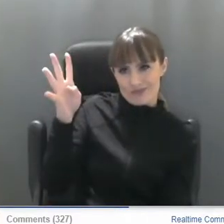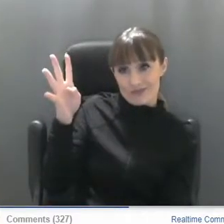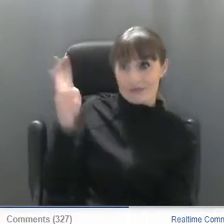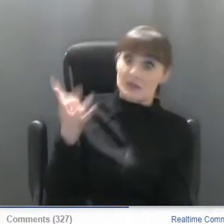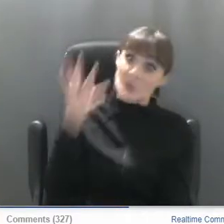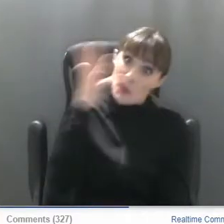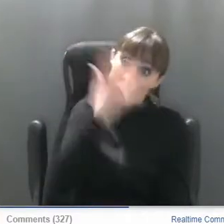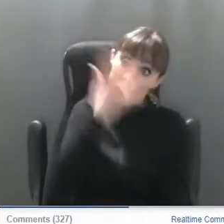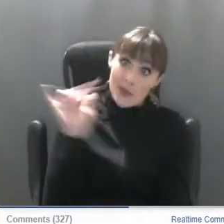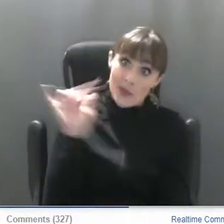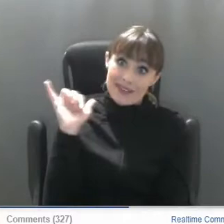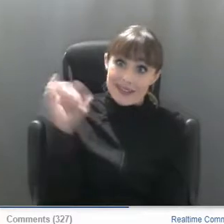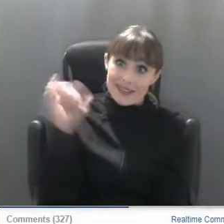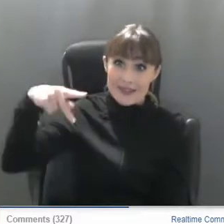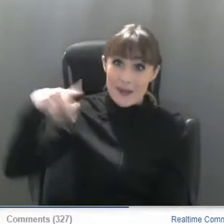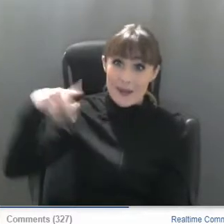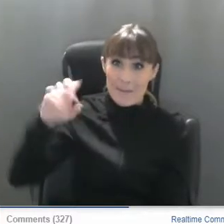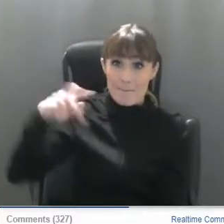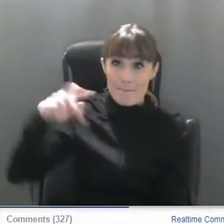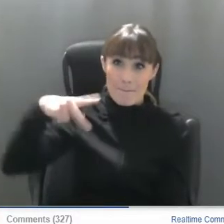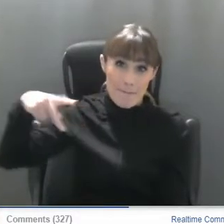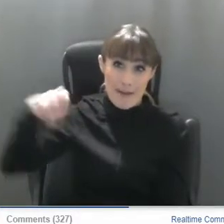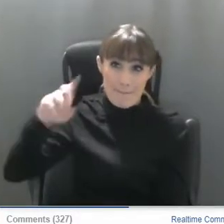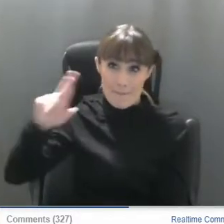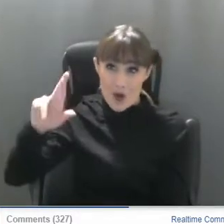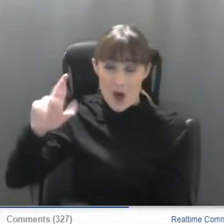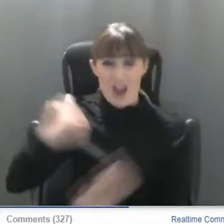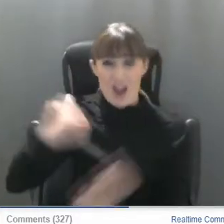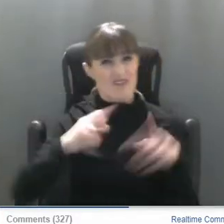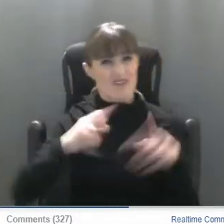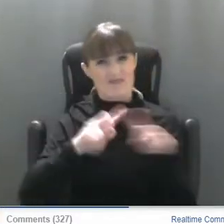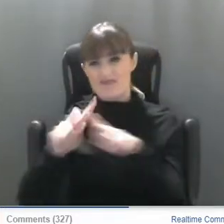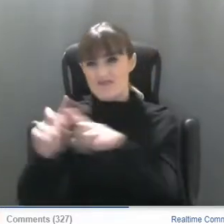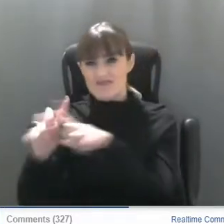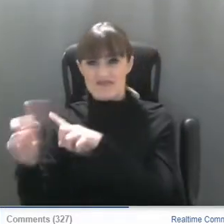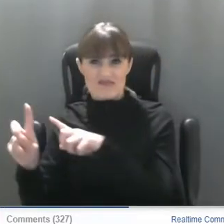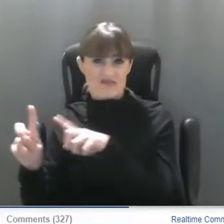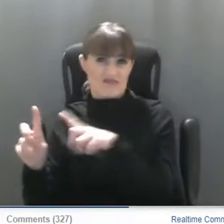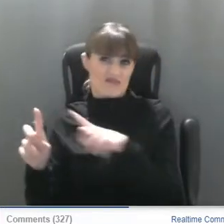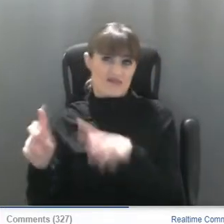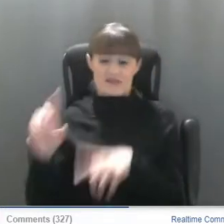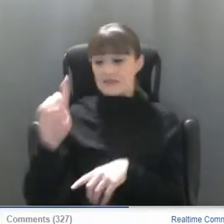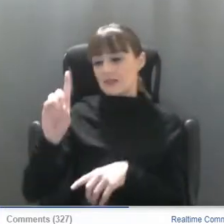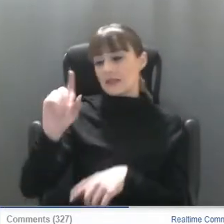Some of the other names in there: Sifu our big male, we have Dahlia, and Violet, and